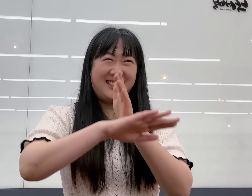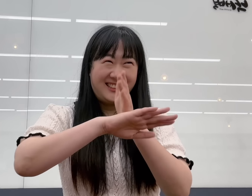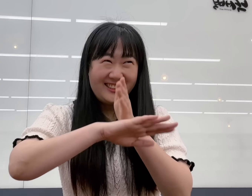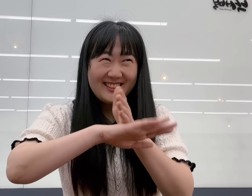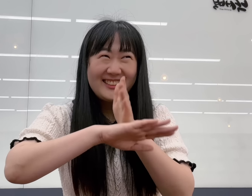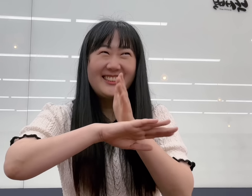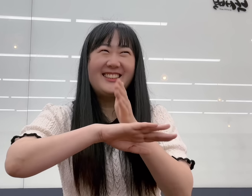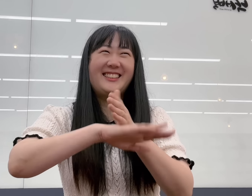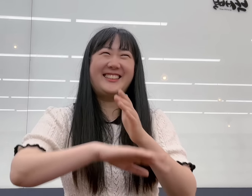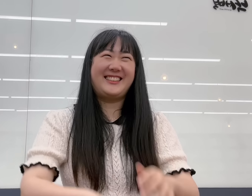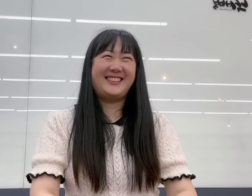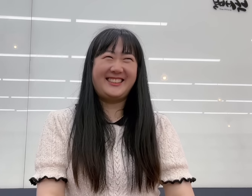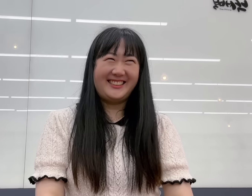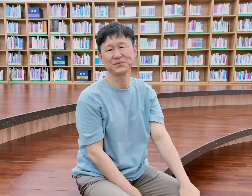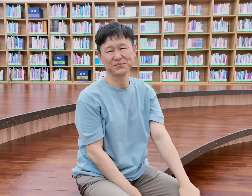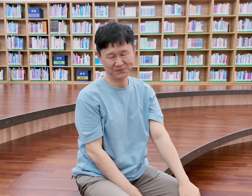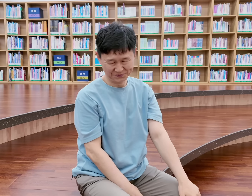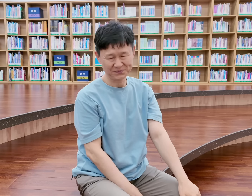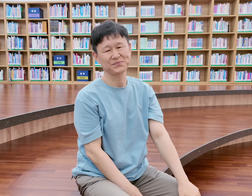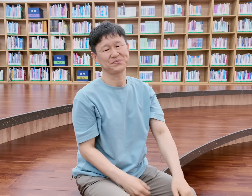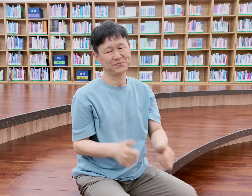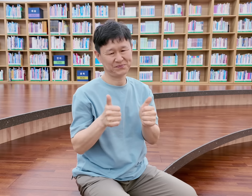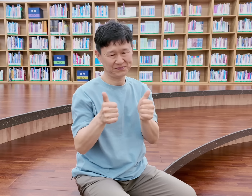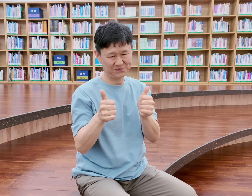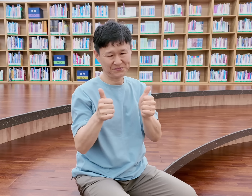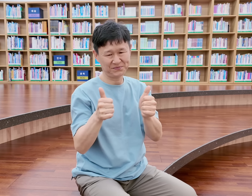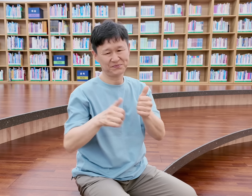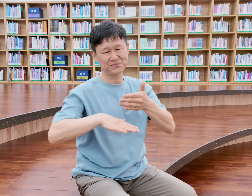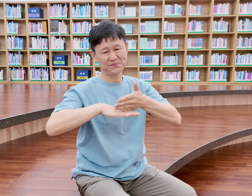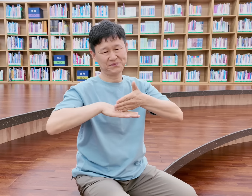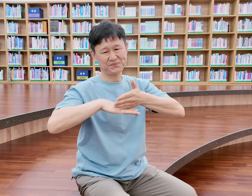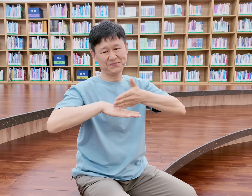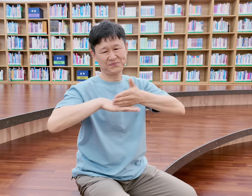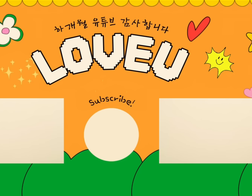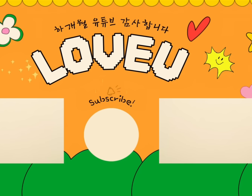Thank you. Thank you too.